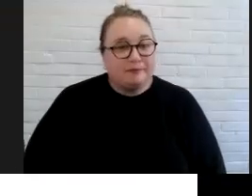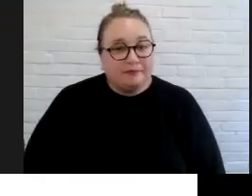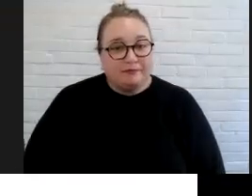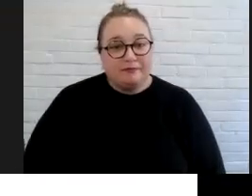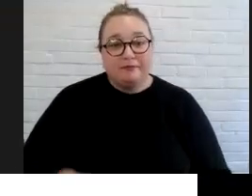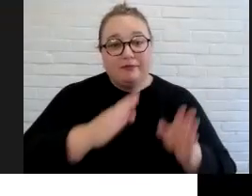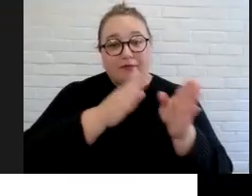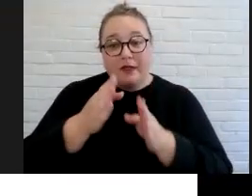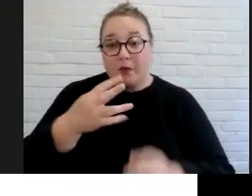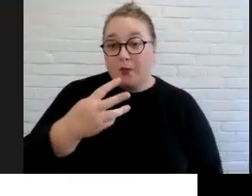What do you think? On Wednesday?